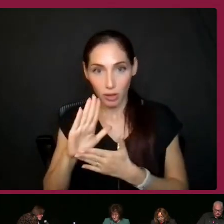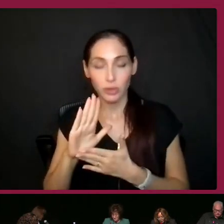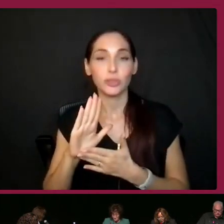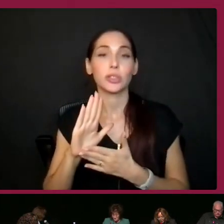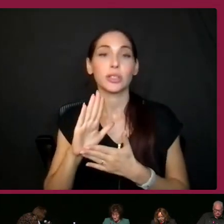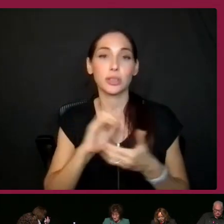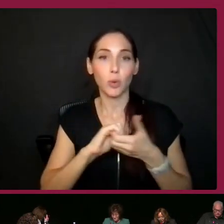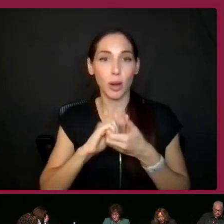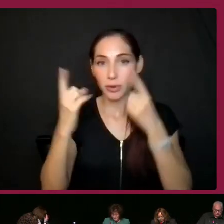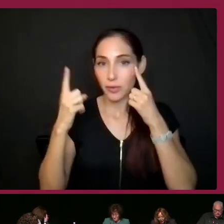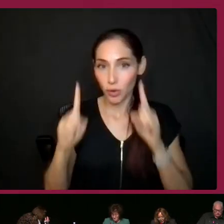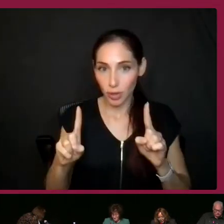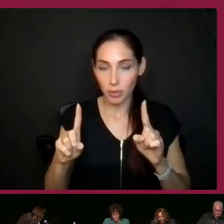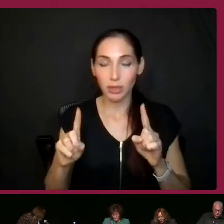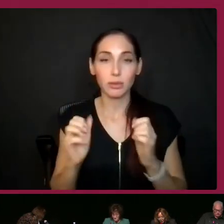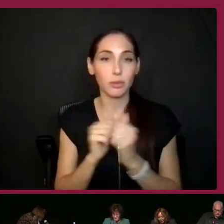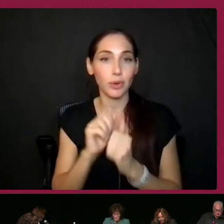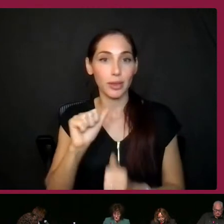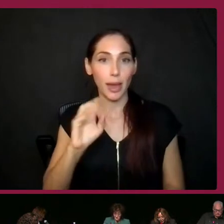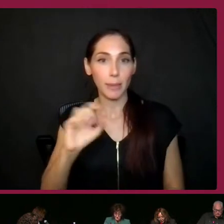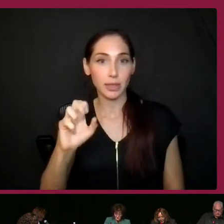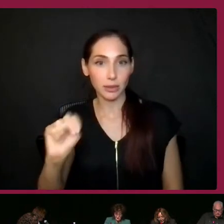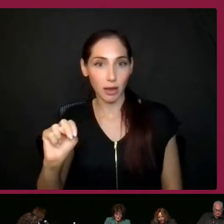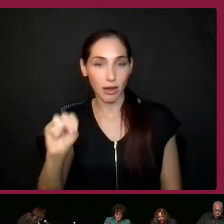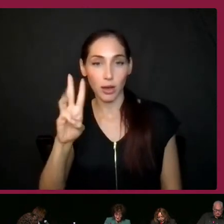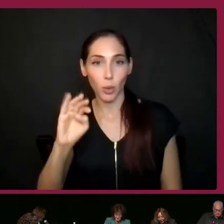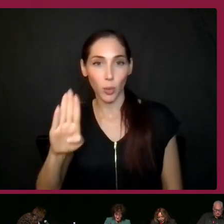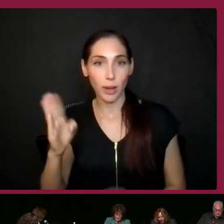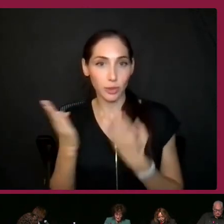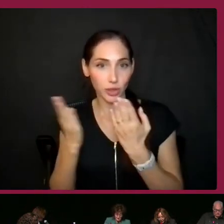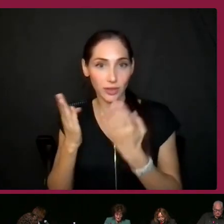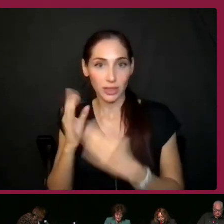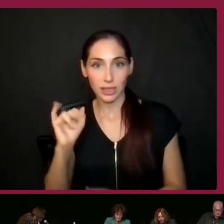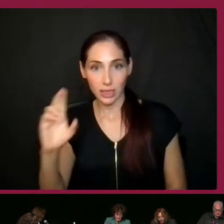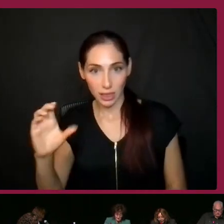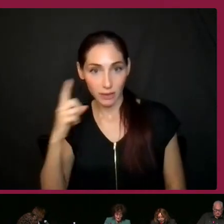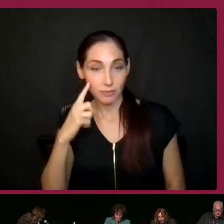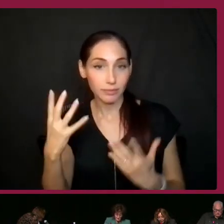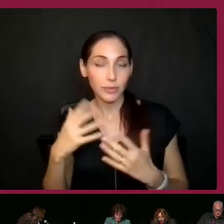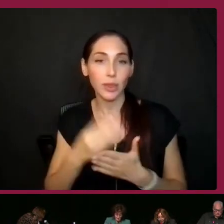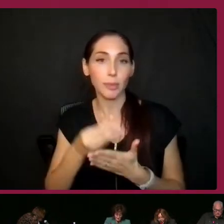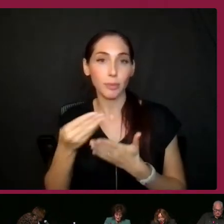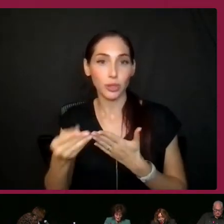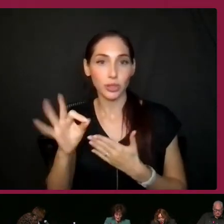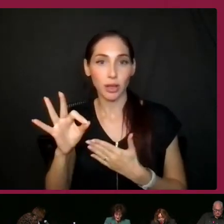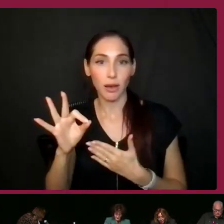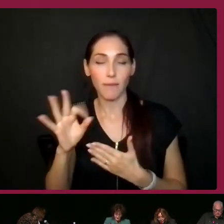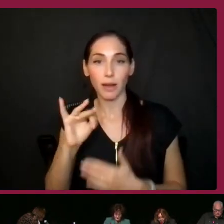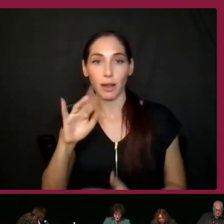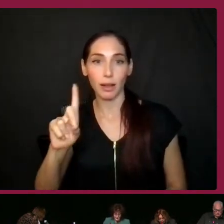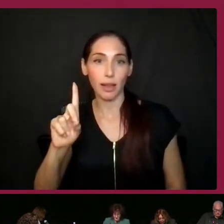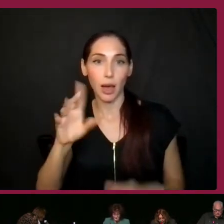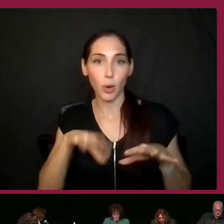agreement with Amazon Web Services Inc. for the purchase of cloud hosting services.